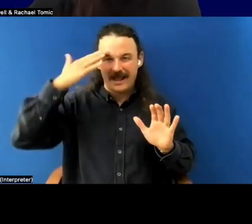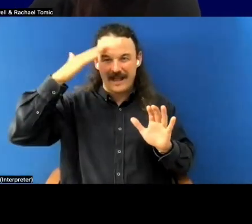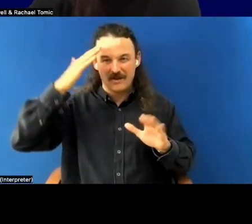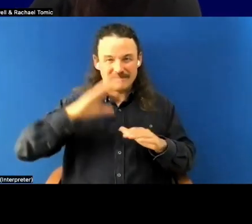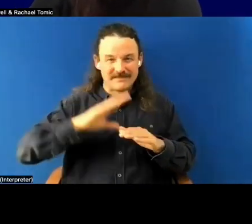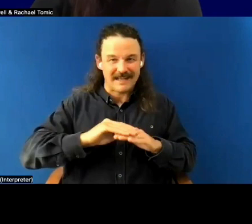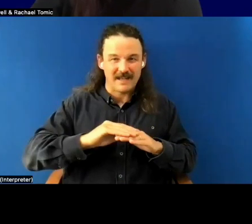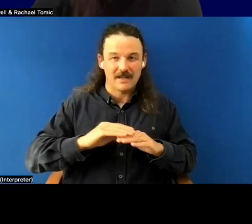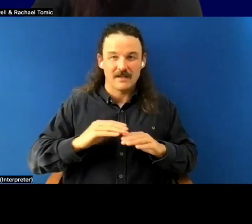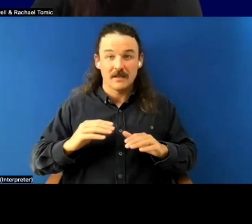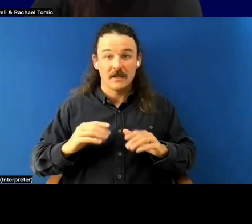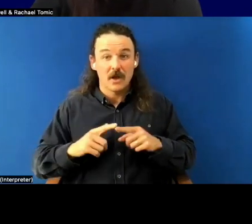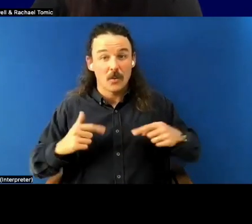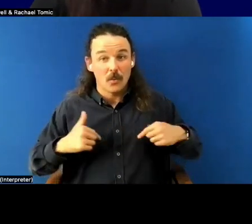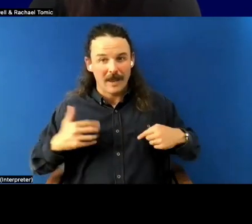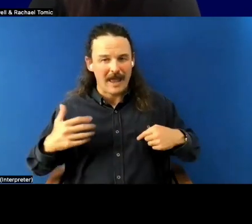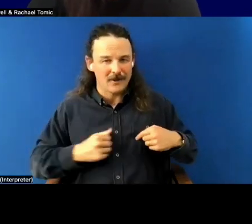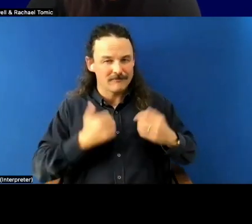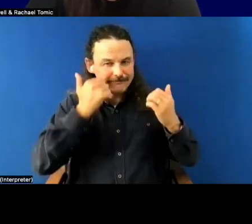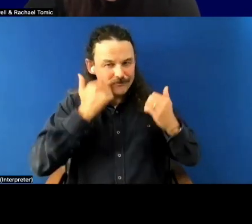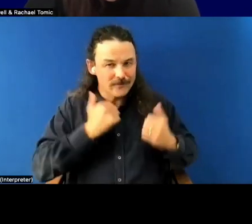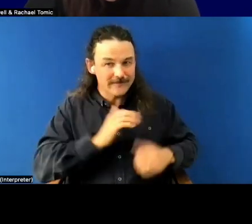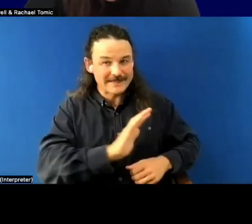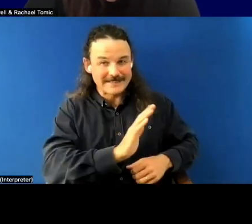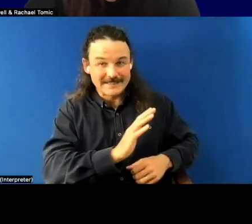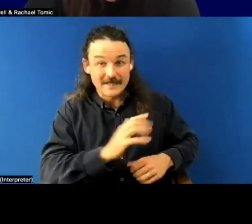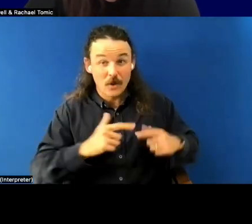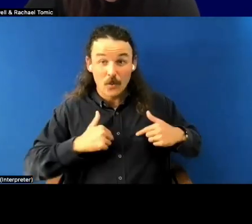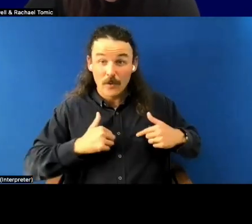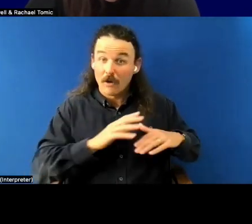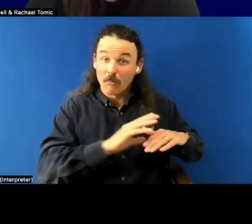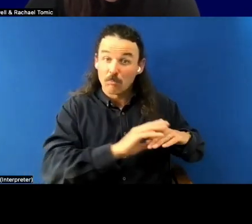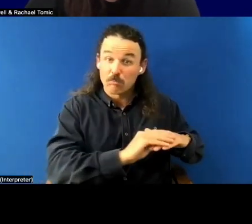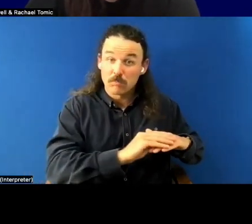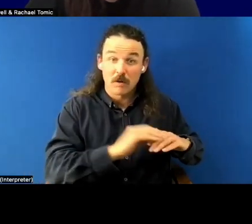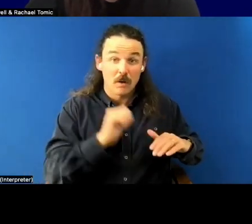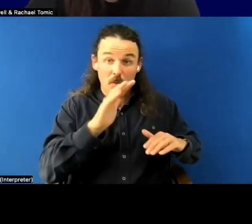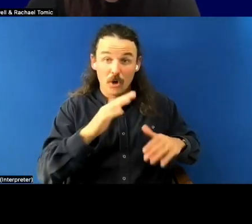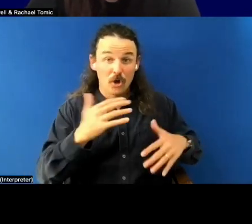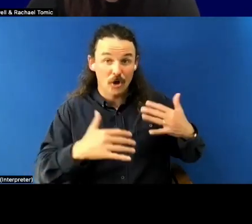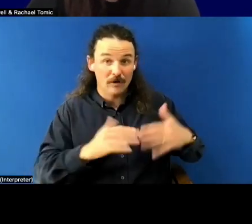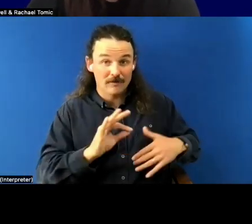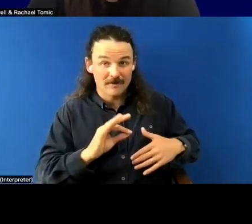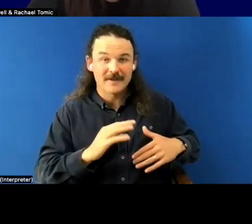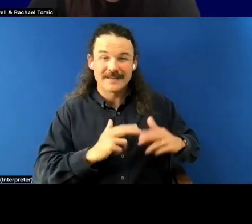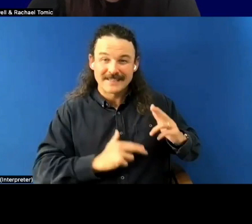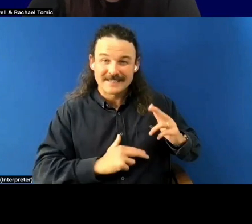it's not going to hurt", and then that has been building up slowly, slowly,